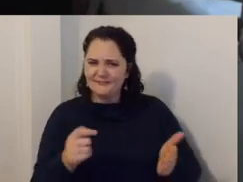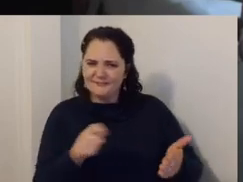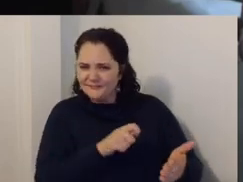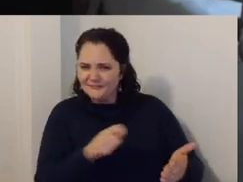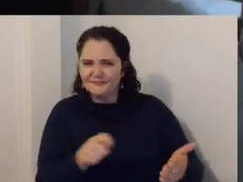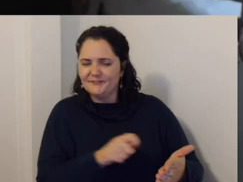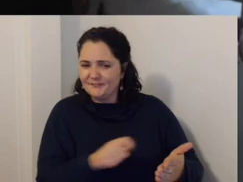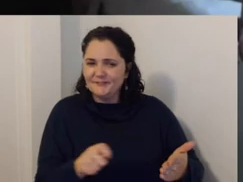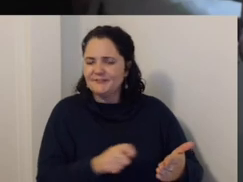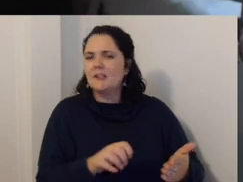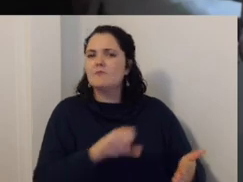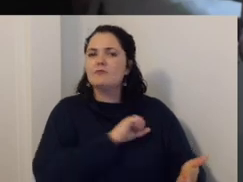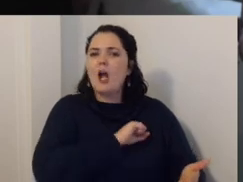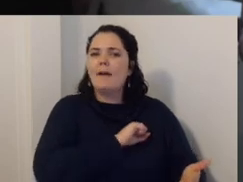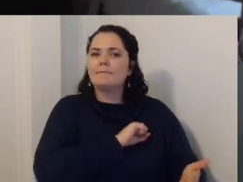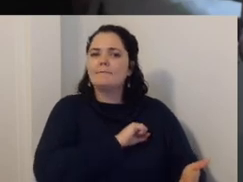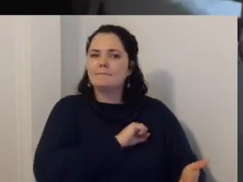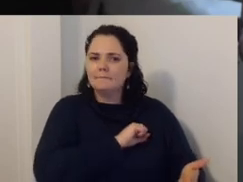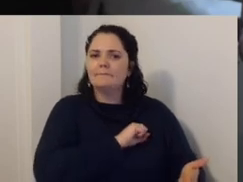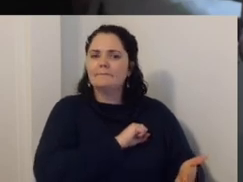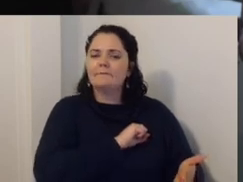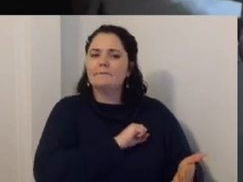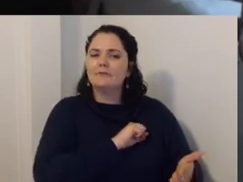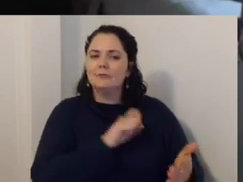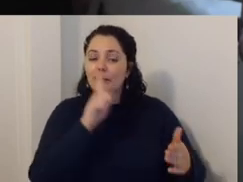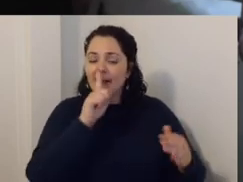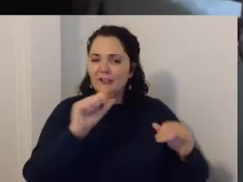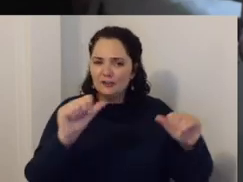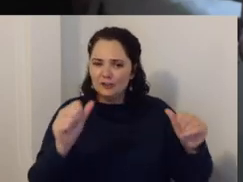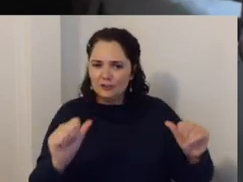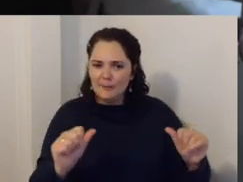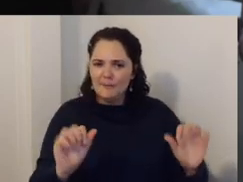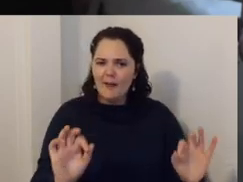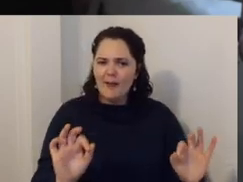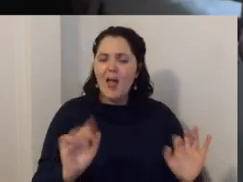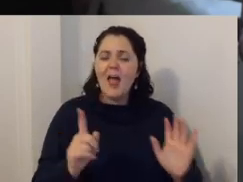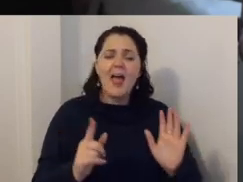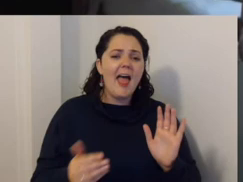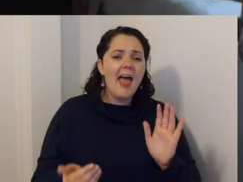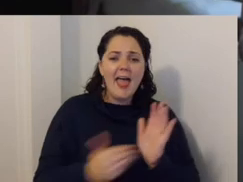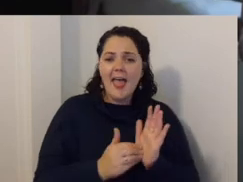or charcoal out so you get strong shapes and then you can refine those shapes again, it's easy to add